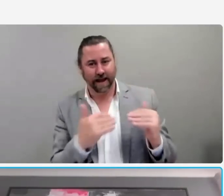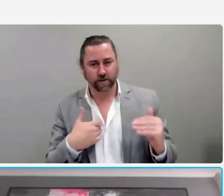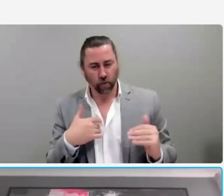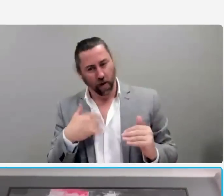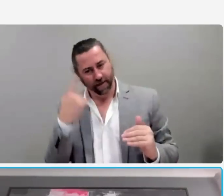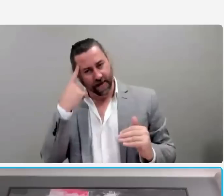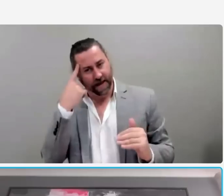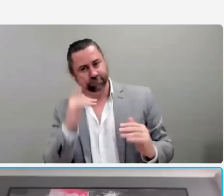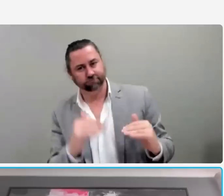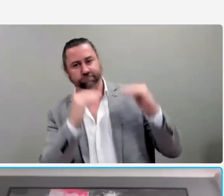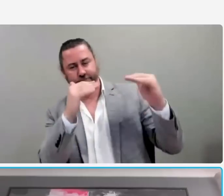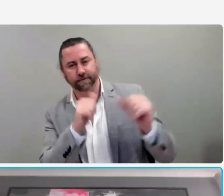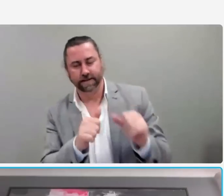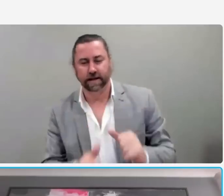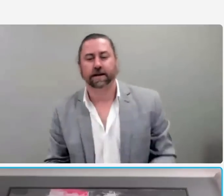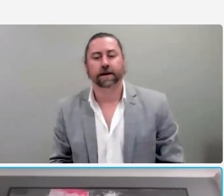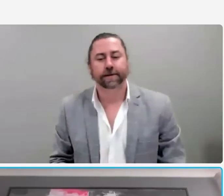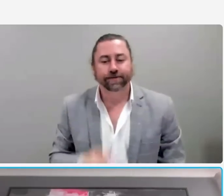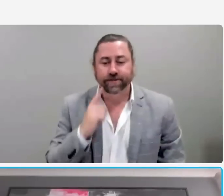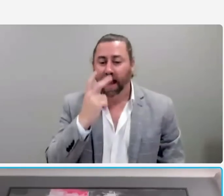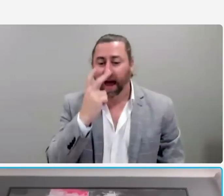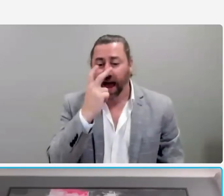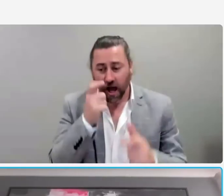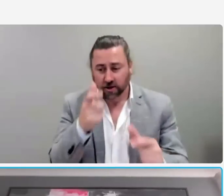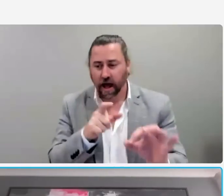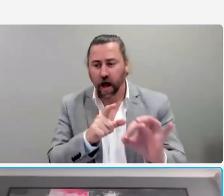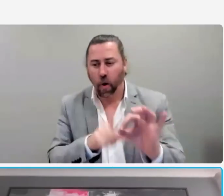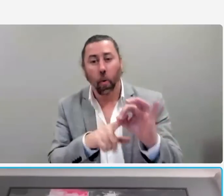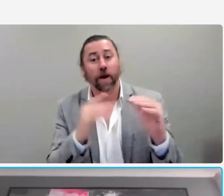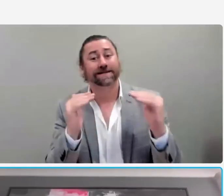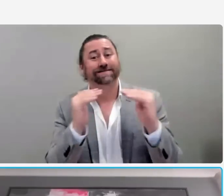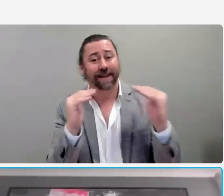You'll know that currently the Aged Care Quality Standards apply to all providers of Commonwealth